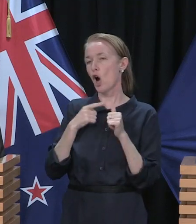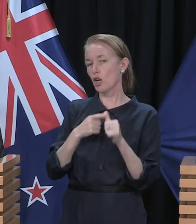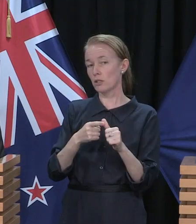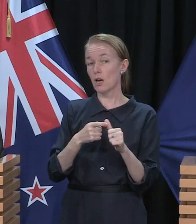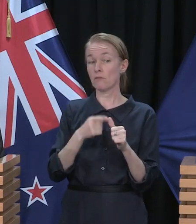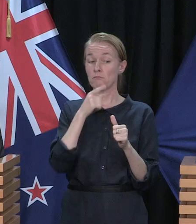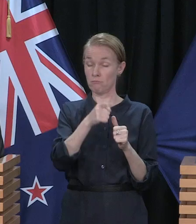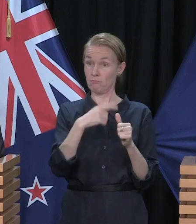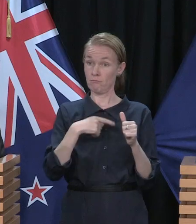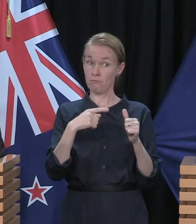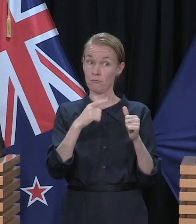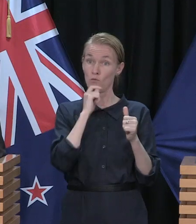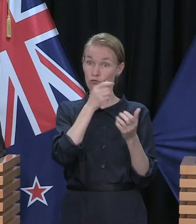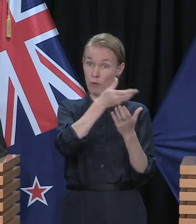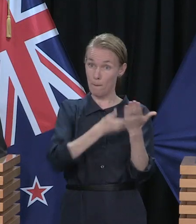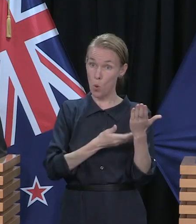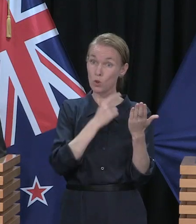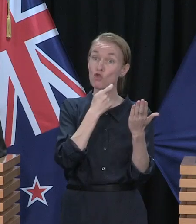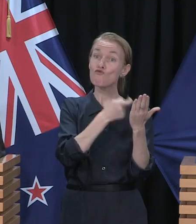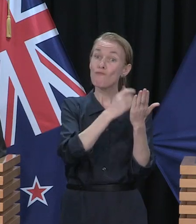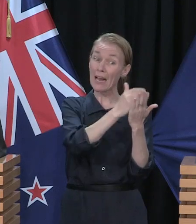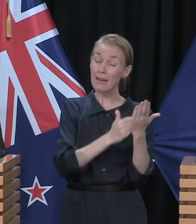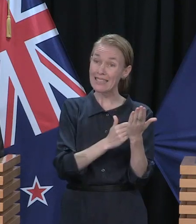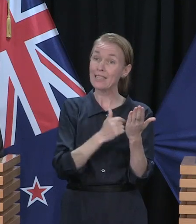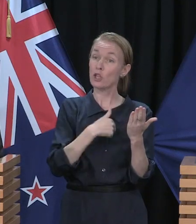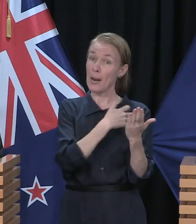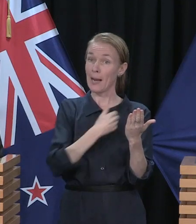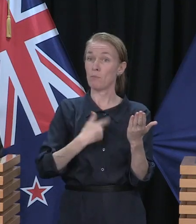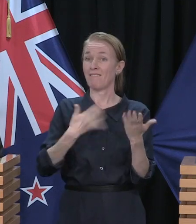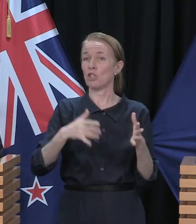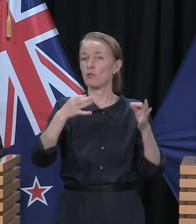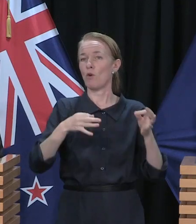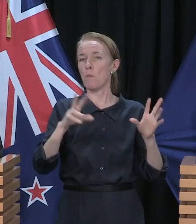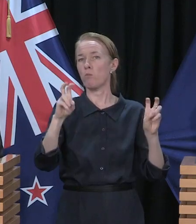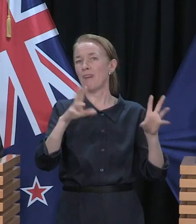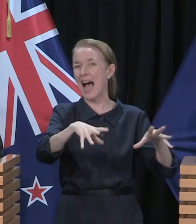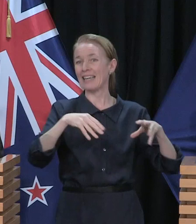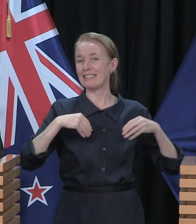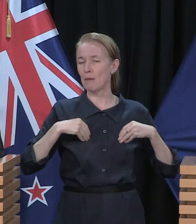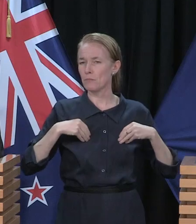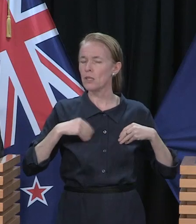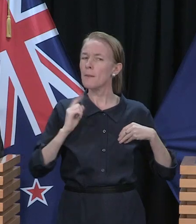before I came Minister of Health - accepted the broad thrust of the Simpson Report and the recommendations in it.